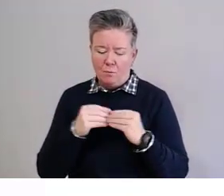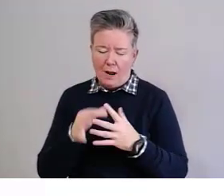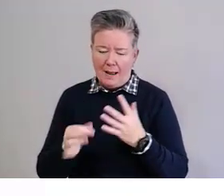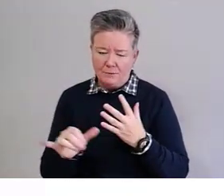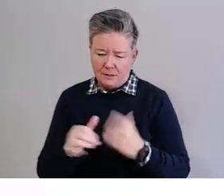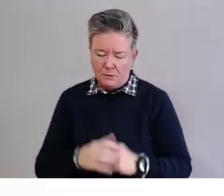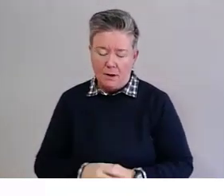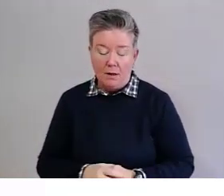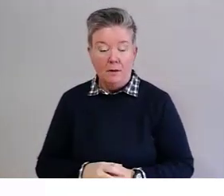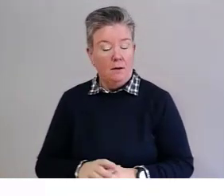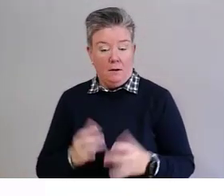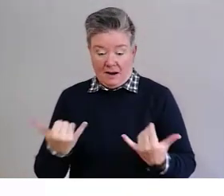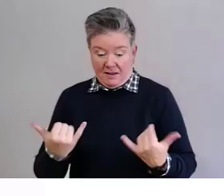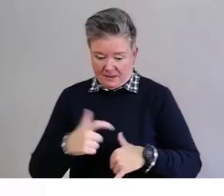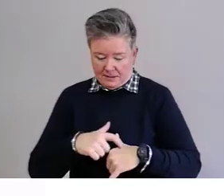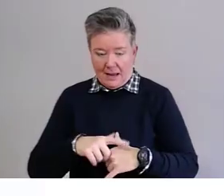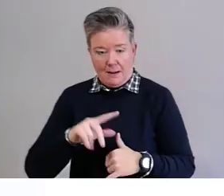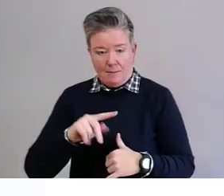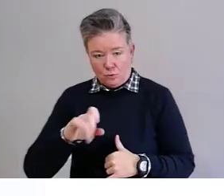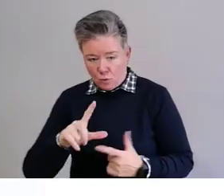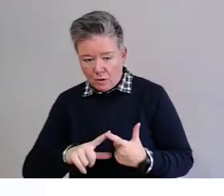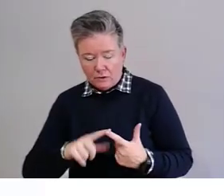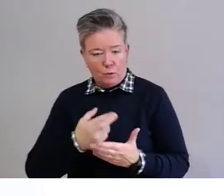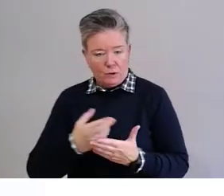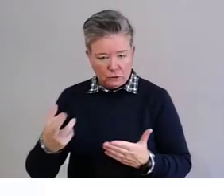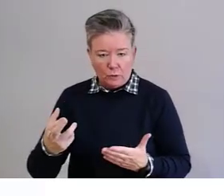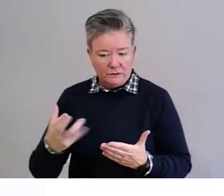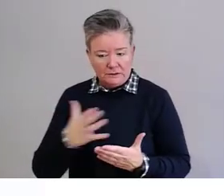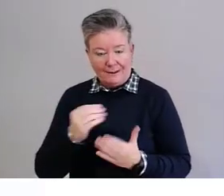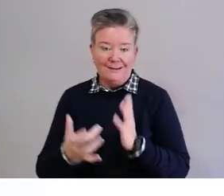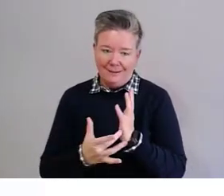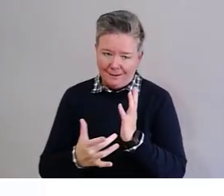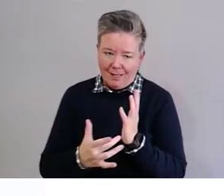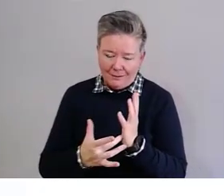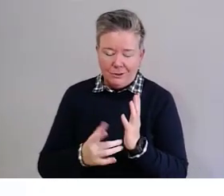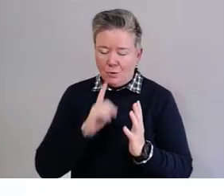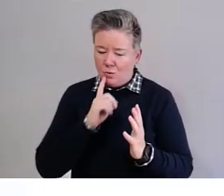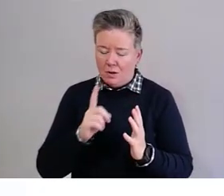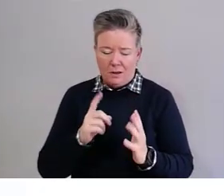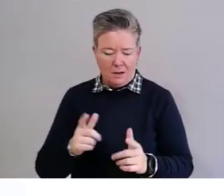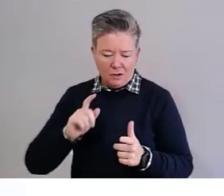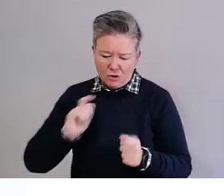We live in a time when tools and resources and technology are rapidly changing.